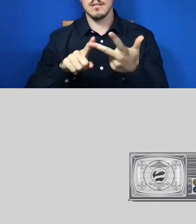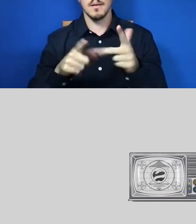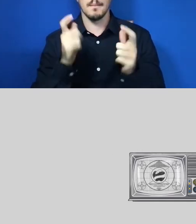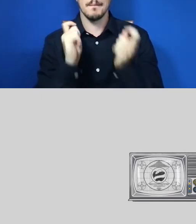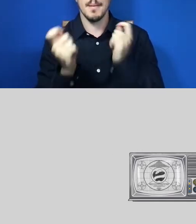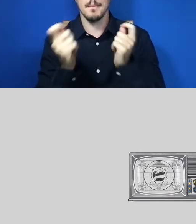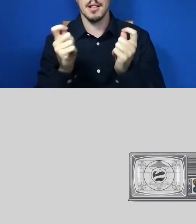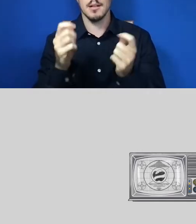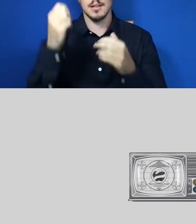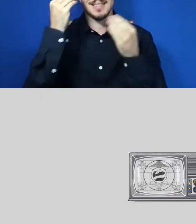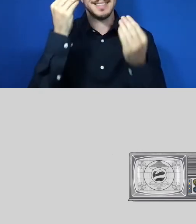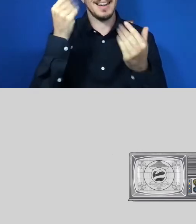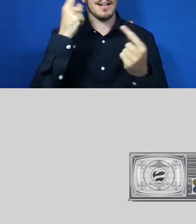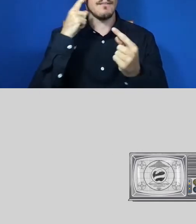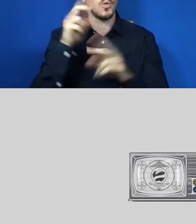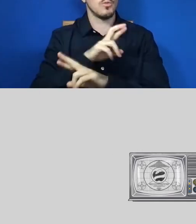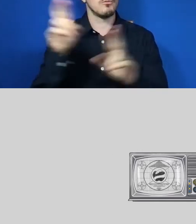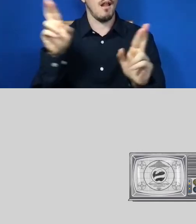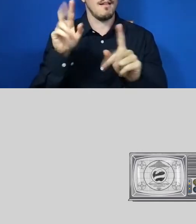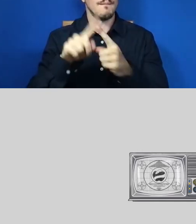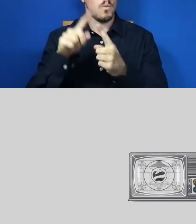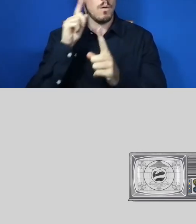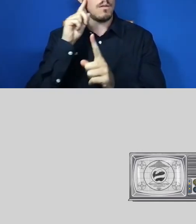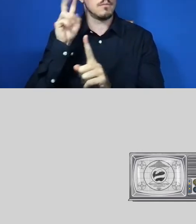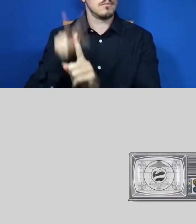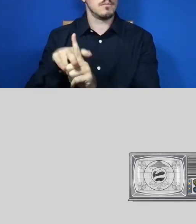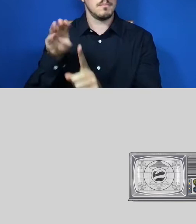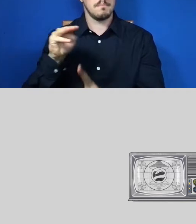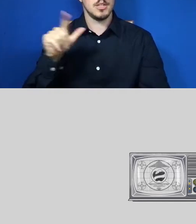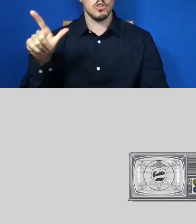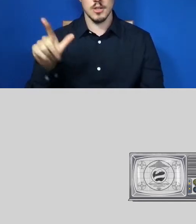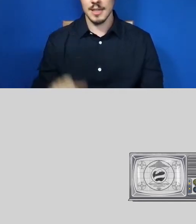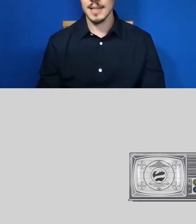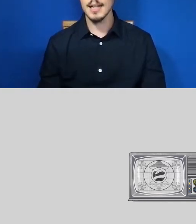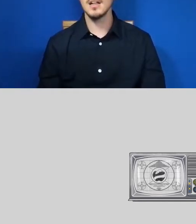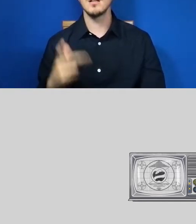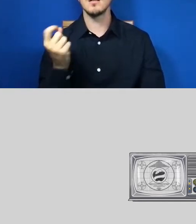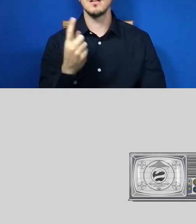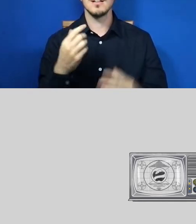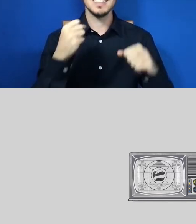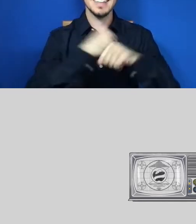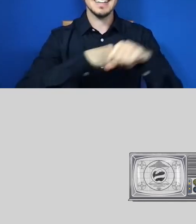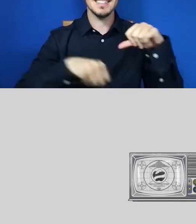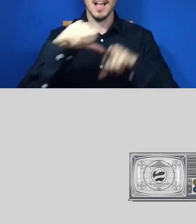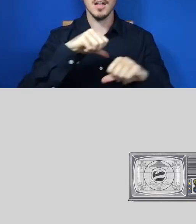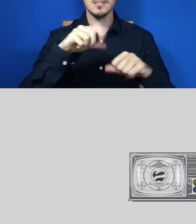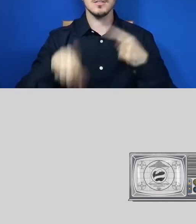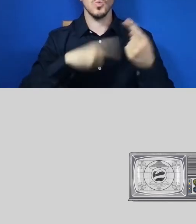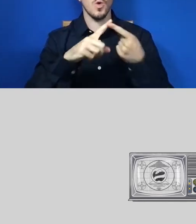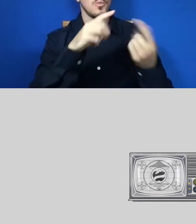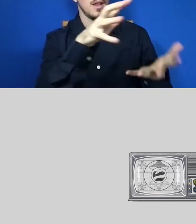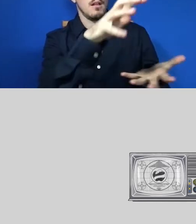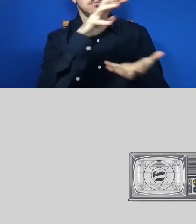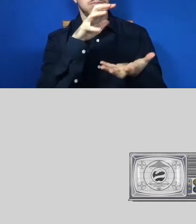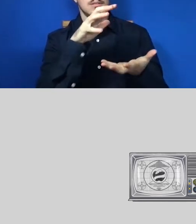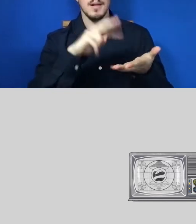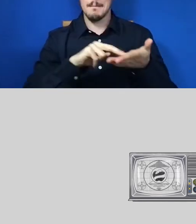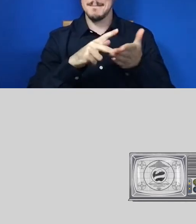and also manipulating data for machine learning. In essence, data science is when we extract meaning out of our data